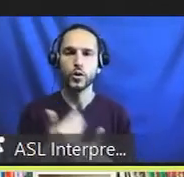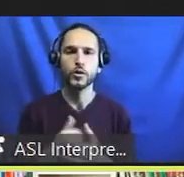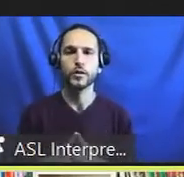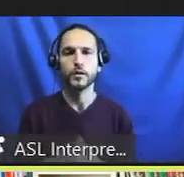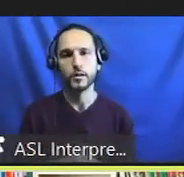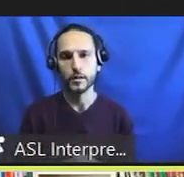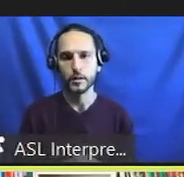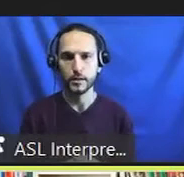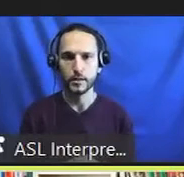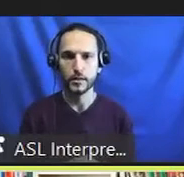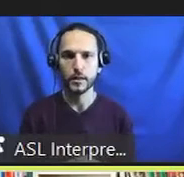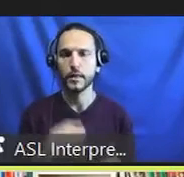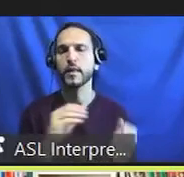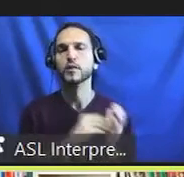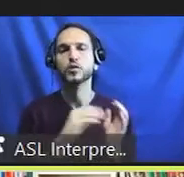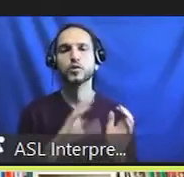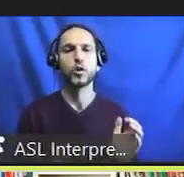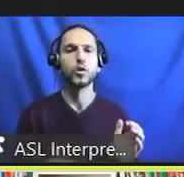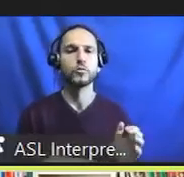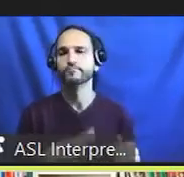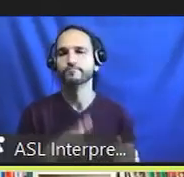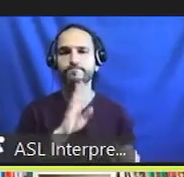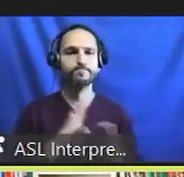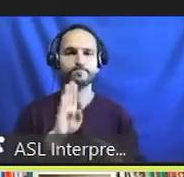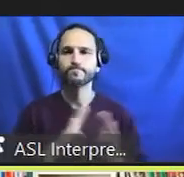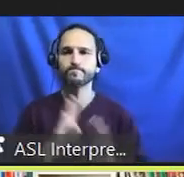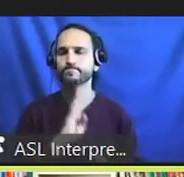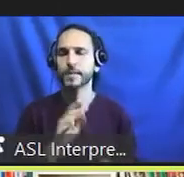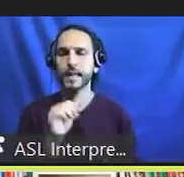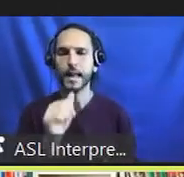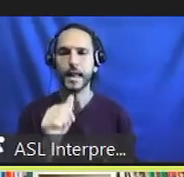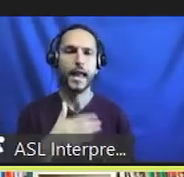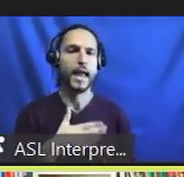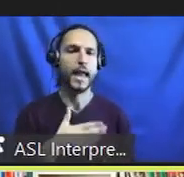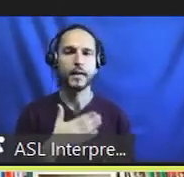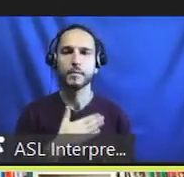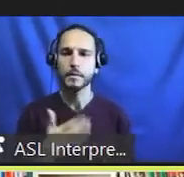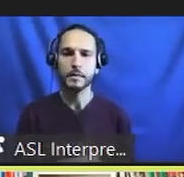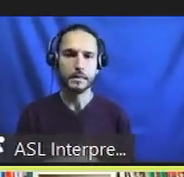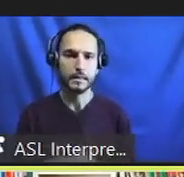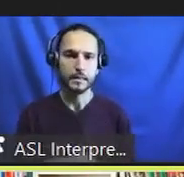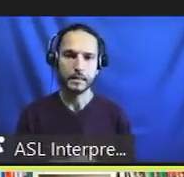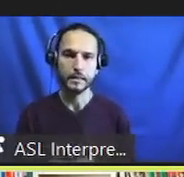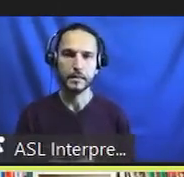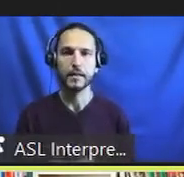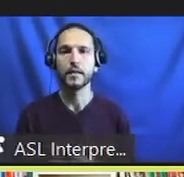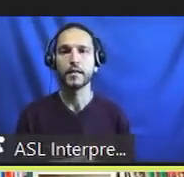And the student is not satisfied with the change. And this is a very important part of our business,